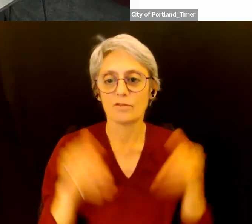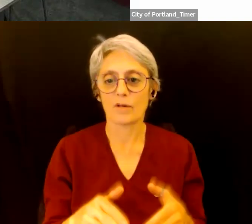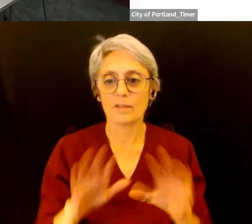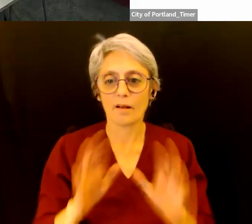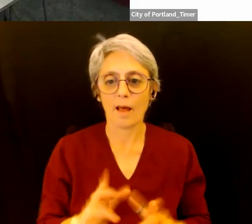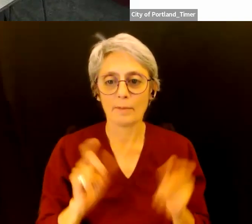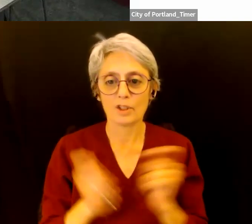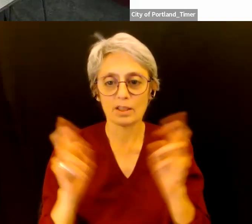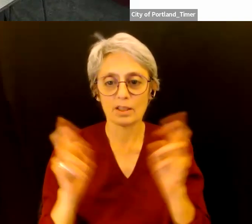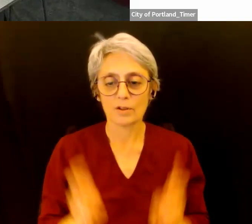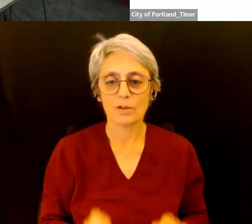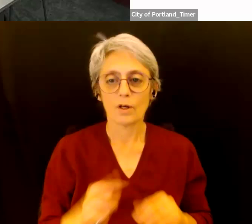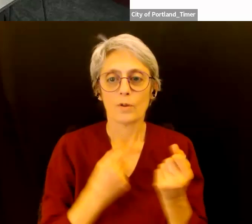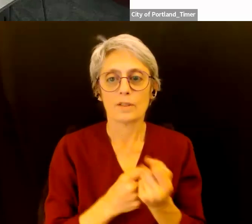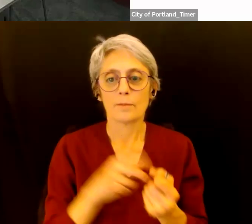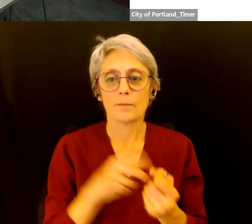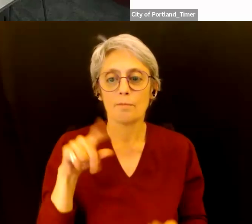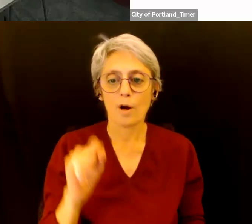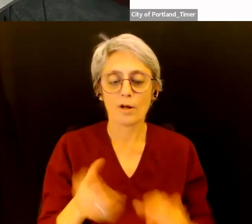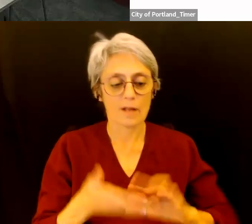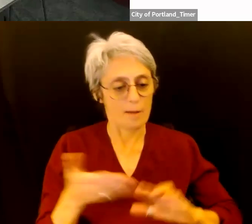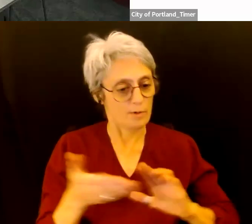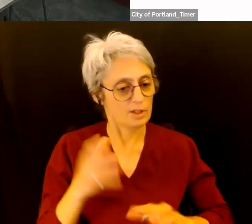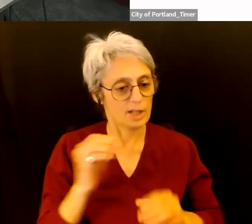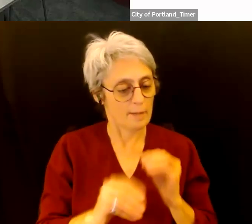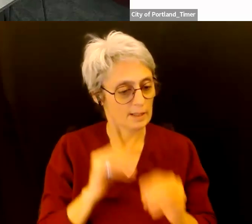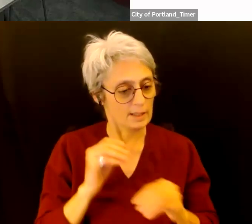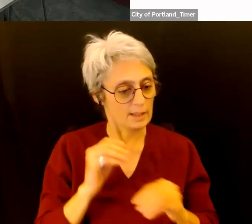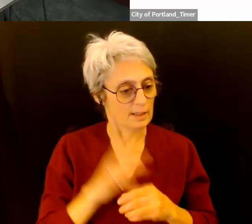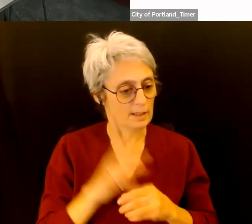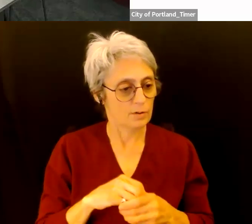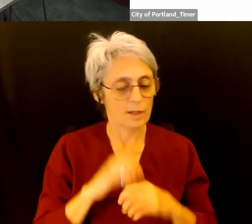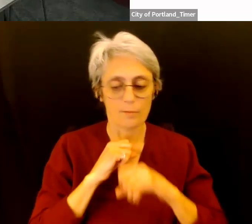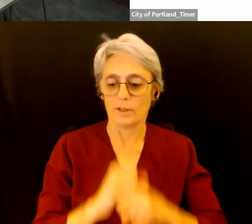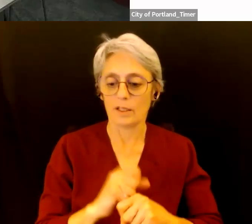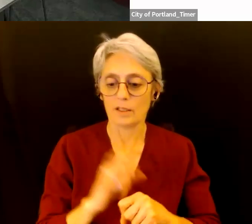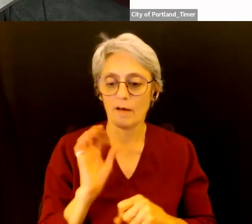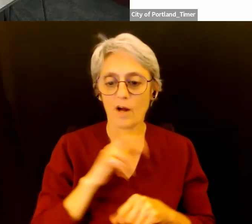We support parks operation and maintenance, including protection of our natural areas.